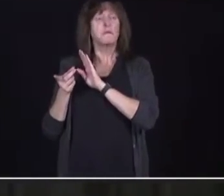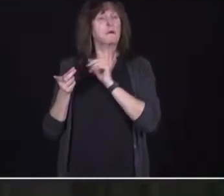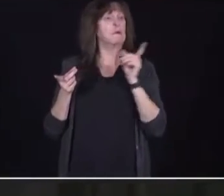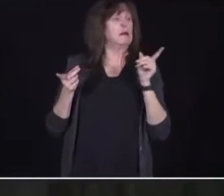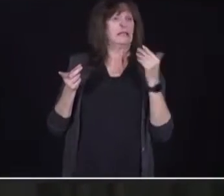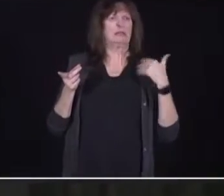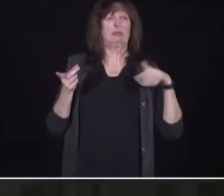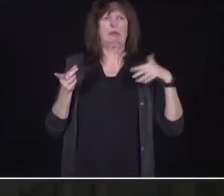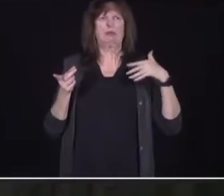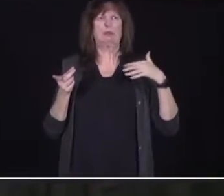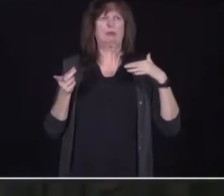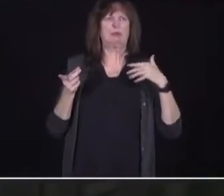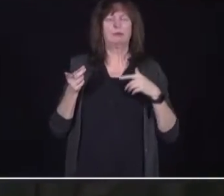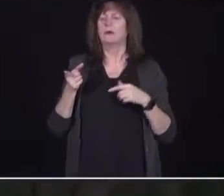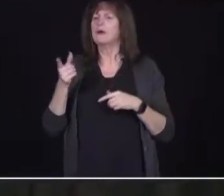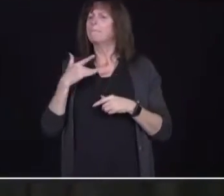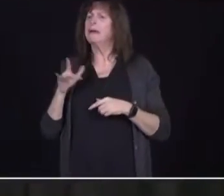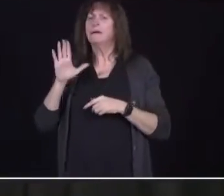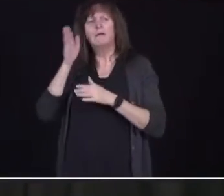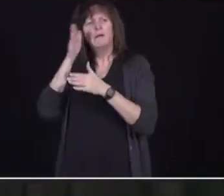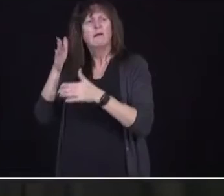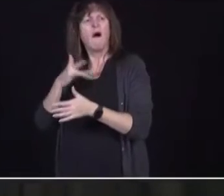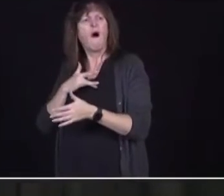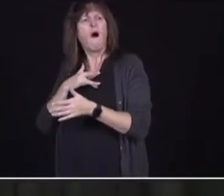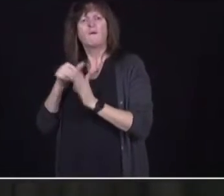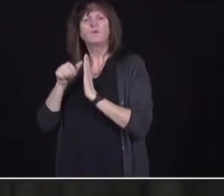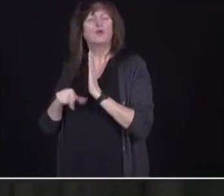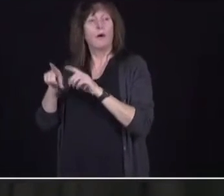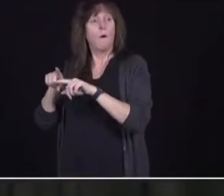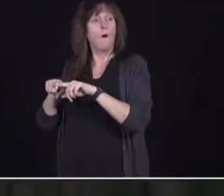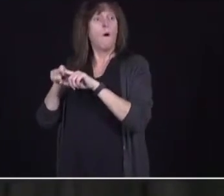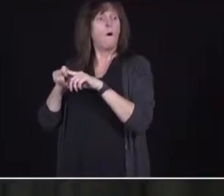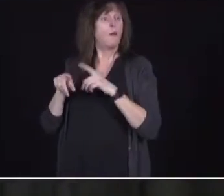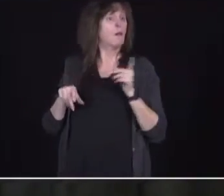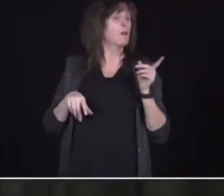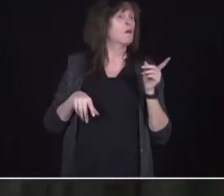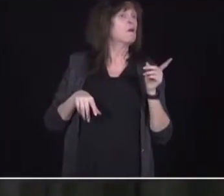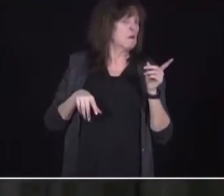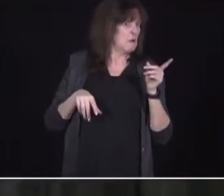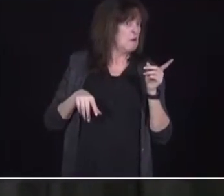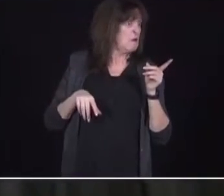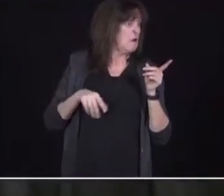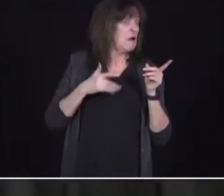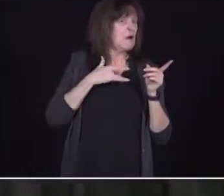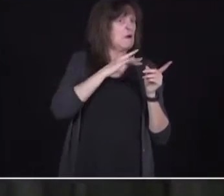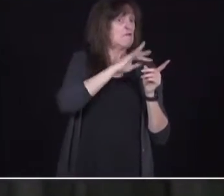So if they are not able to do cardiac surgery in one hospital, they can move to another hospital